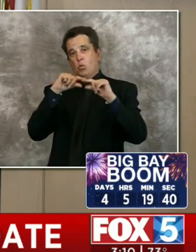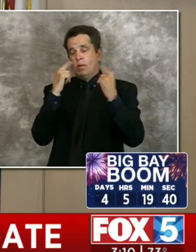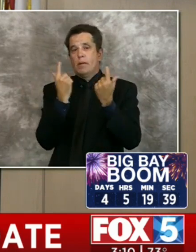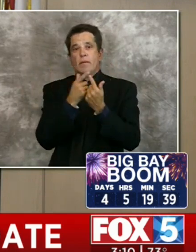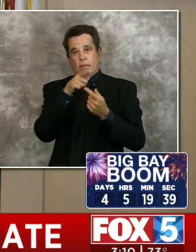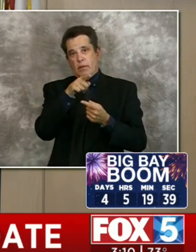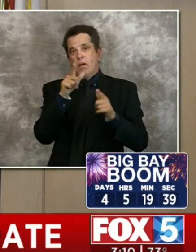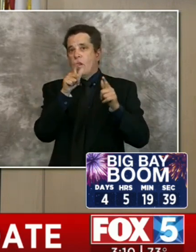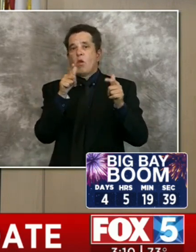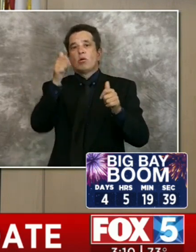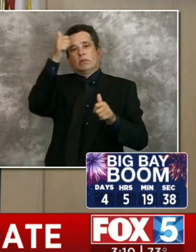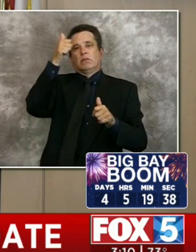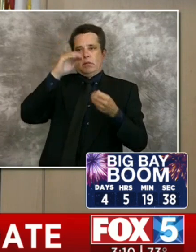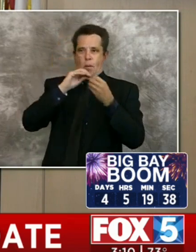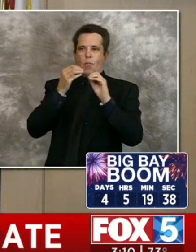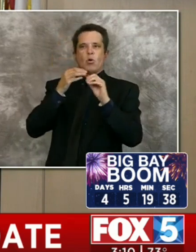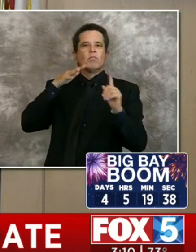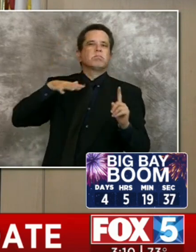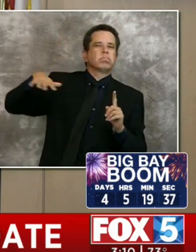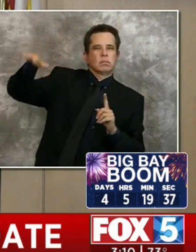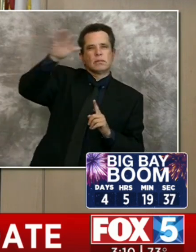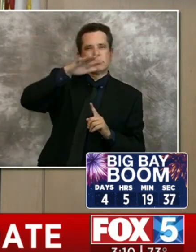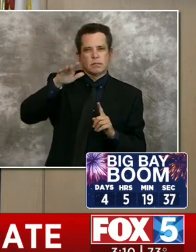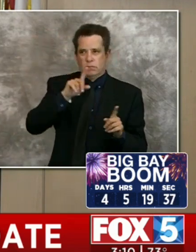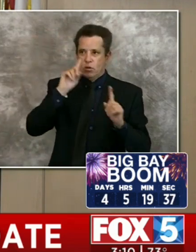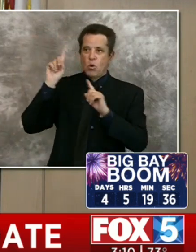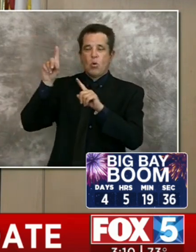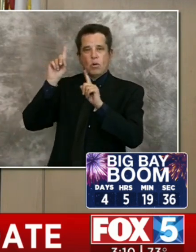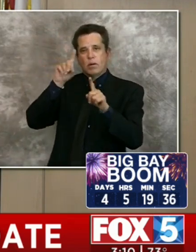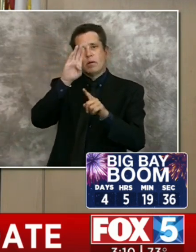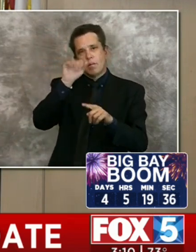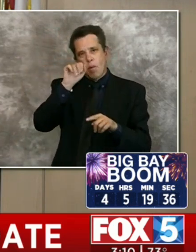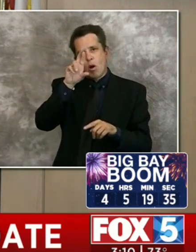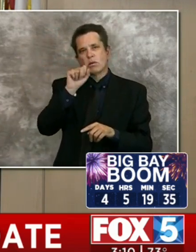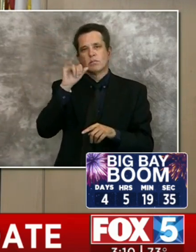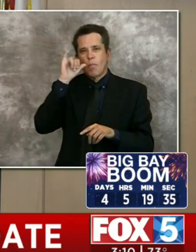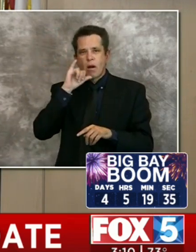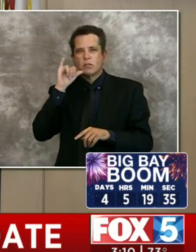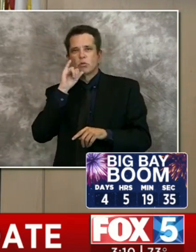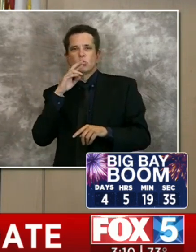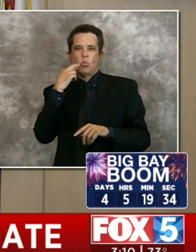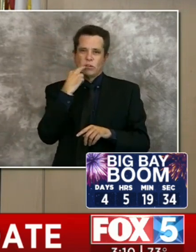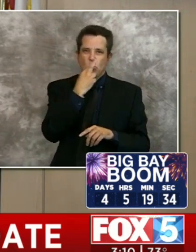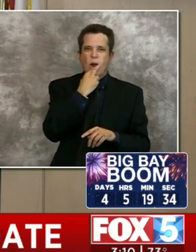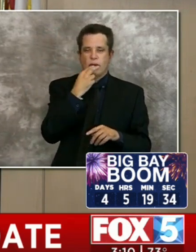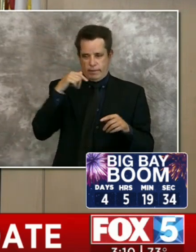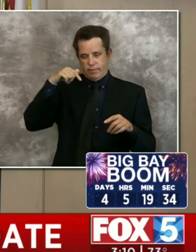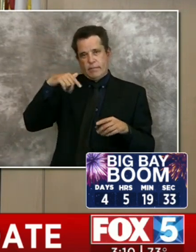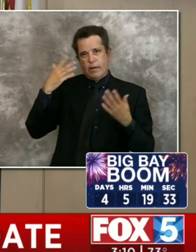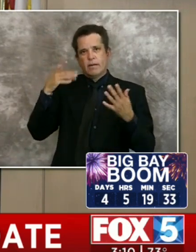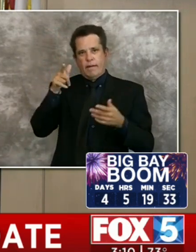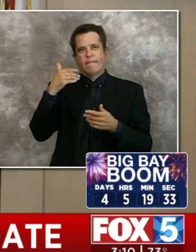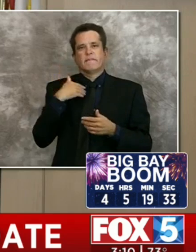NUMBER OF COVID-19 CASES ARE INCREASING IN THIS GROUP. THIS POPULATION MAY REPRESENT THE